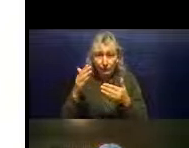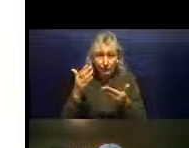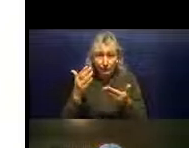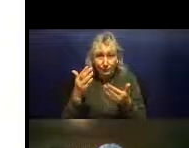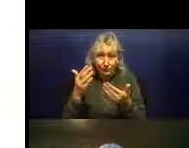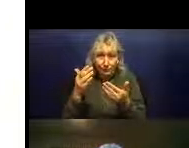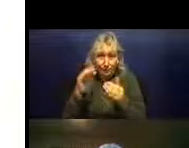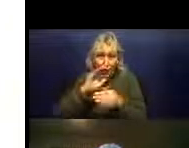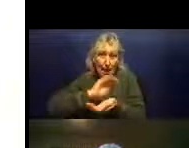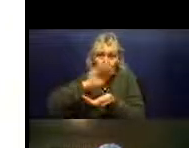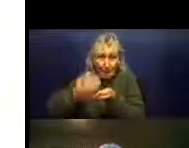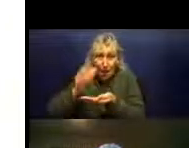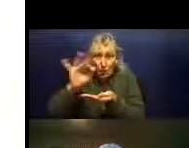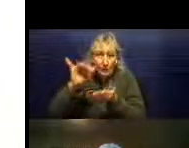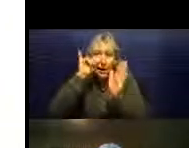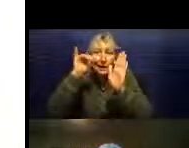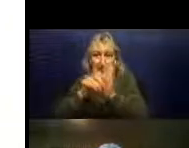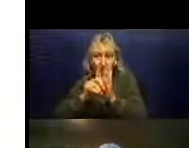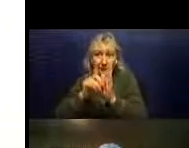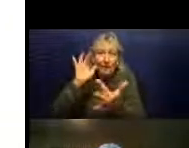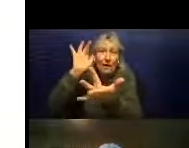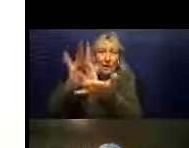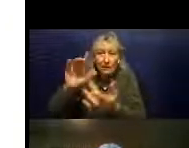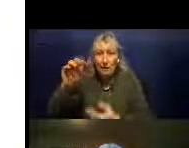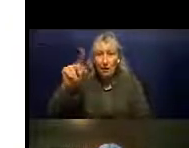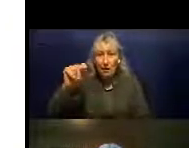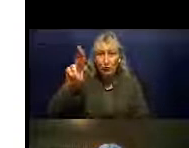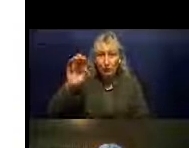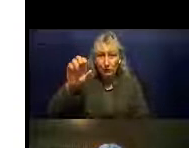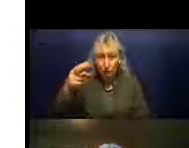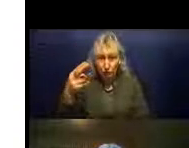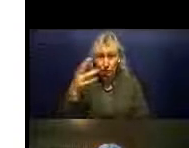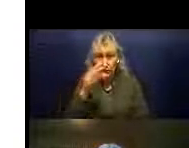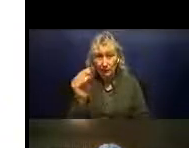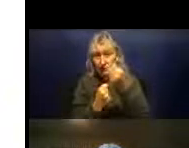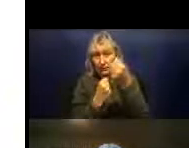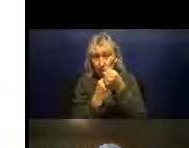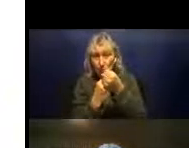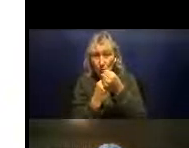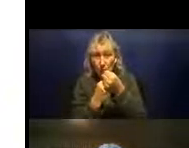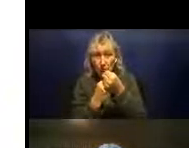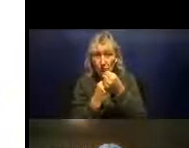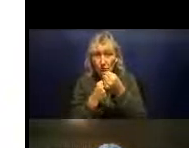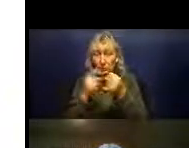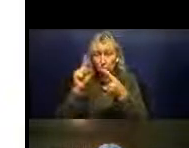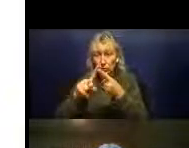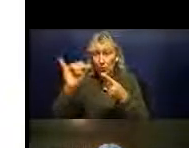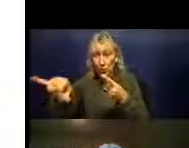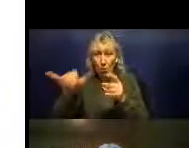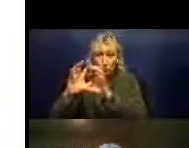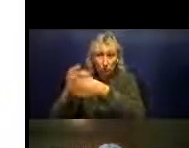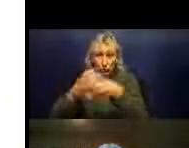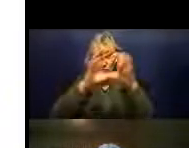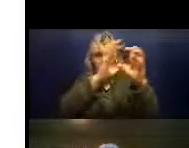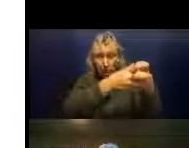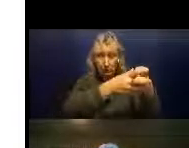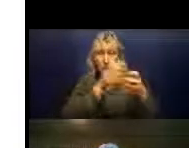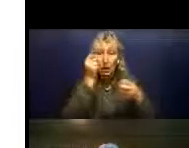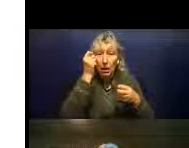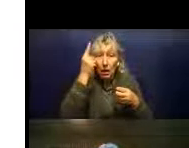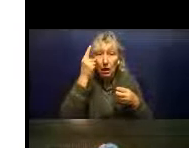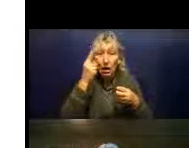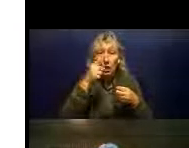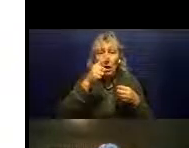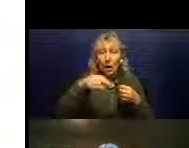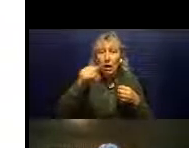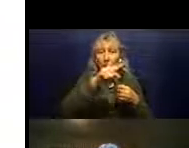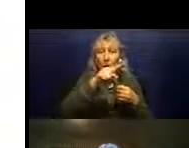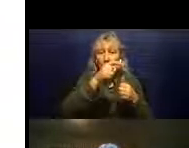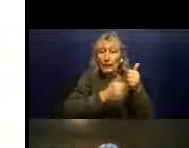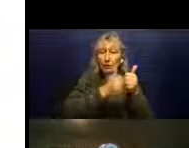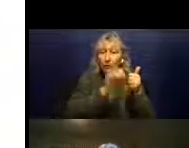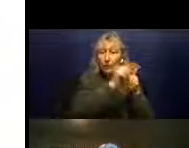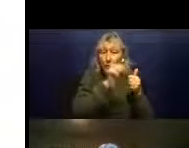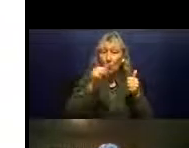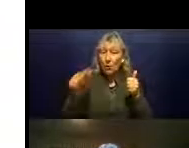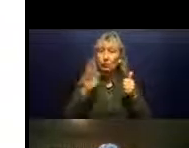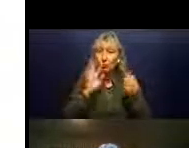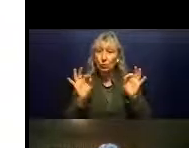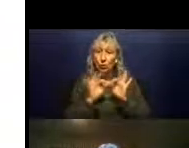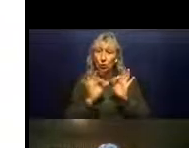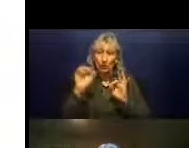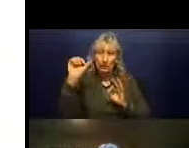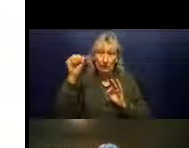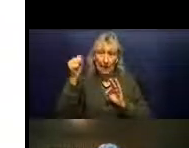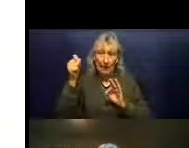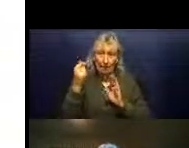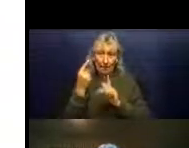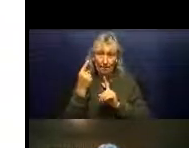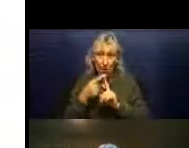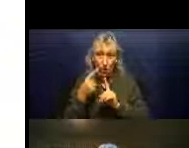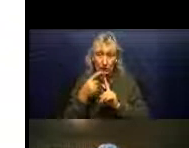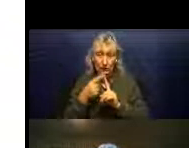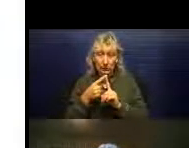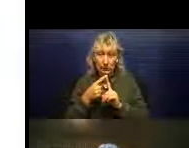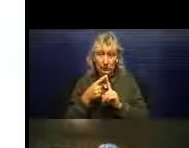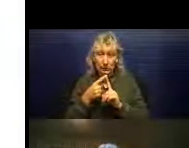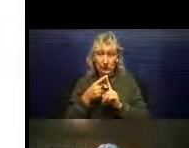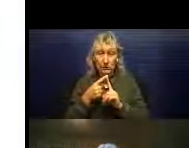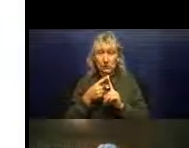Number one. it's gonna be the populations focused on, and to what extent identified outreach and support to populations.